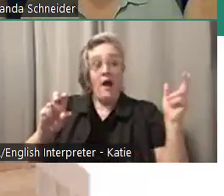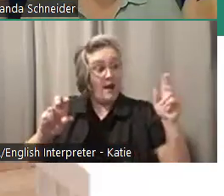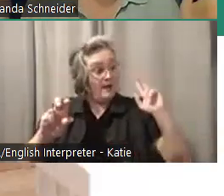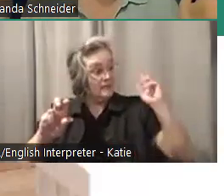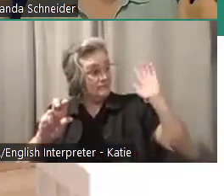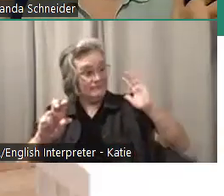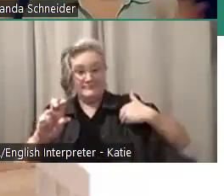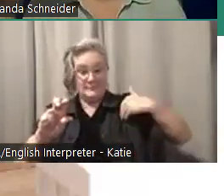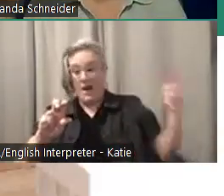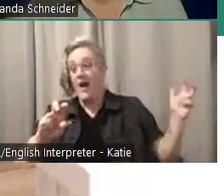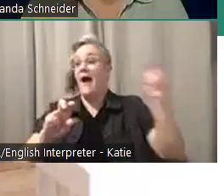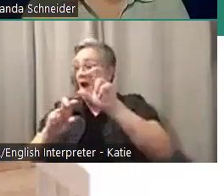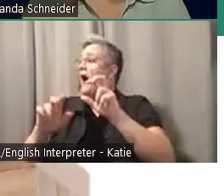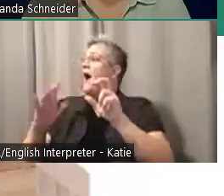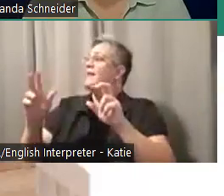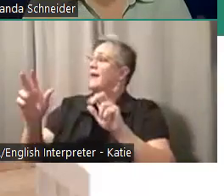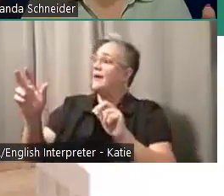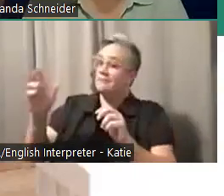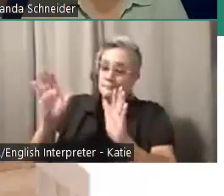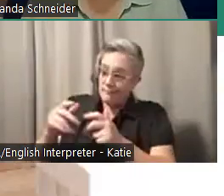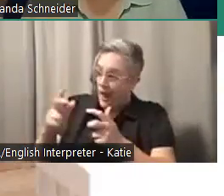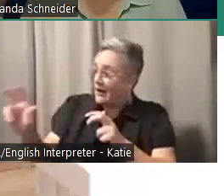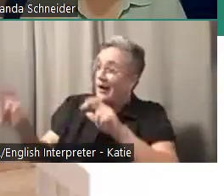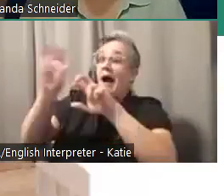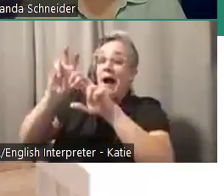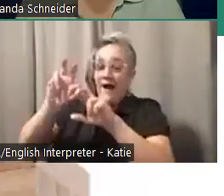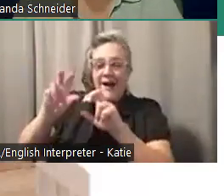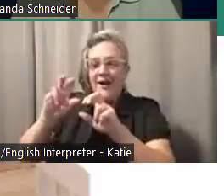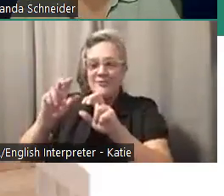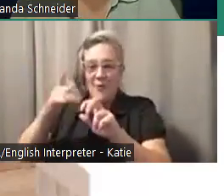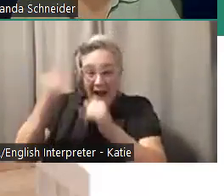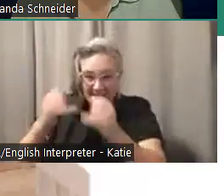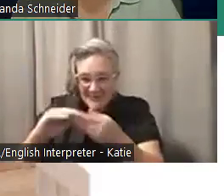swung out of bed, so… You can knock over, um…